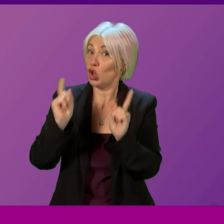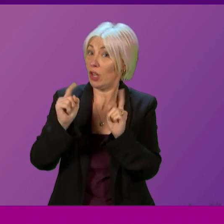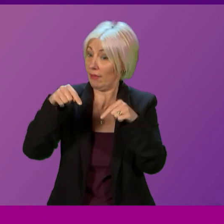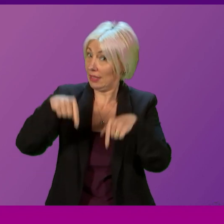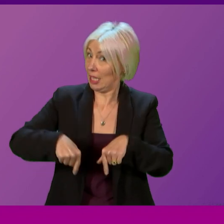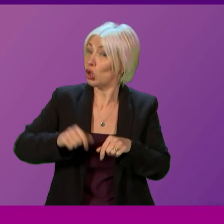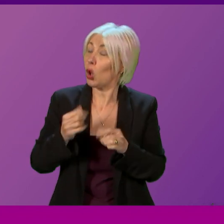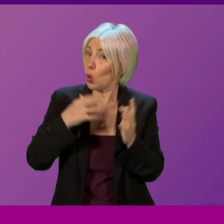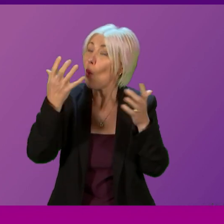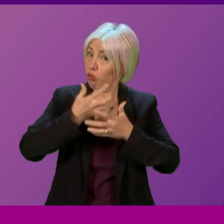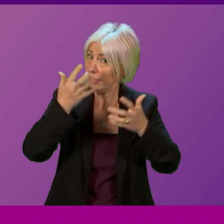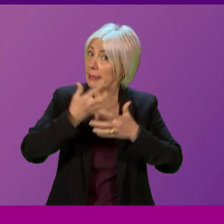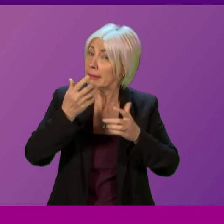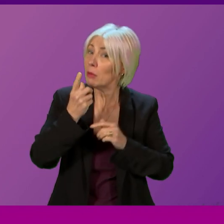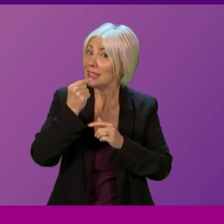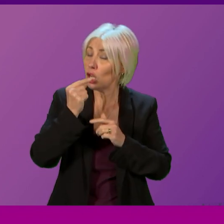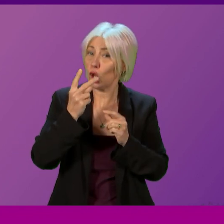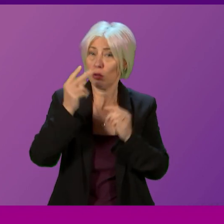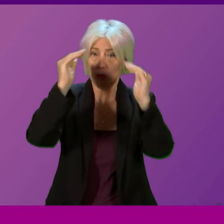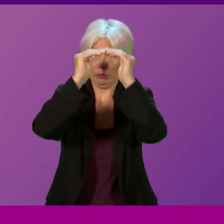worried about the prospect of a two-tier NHS.